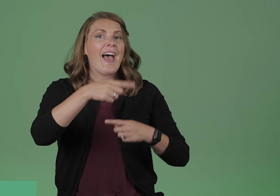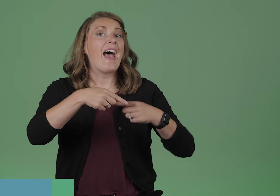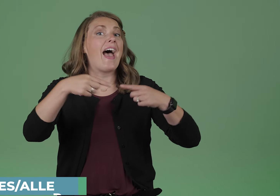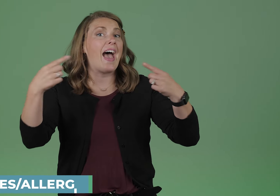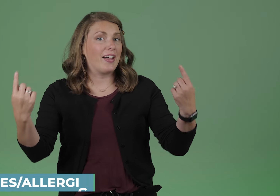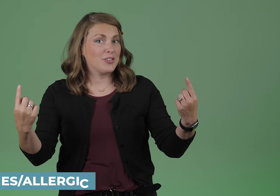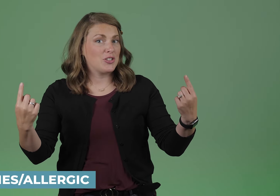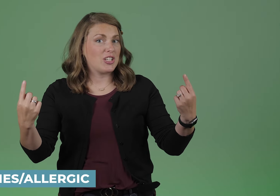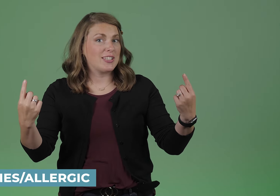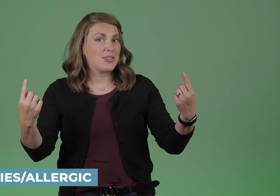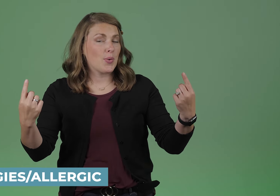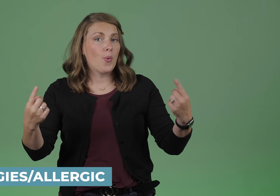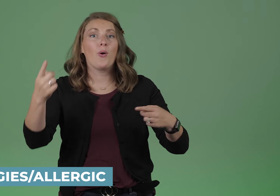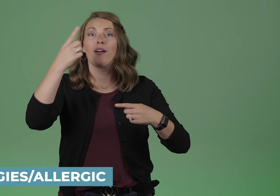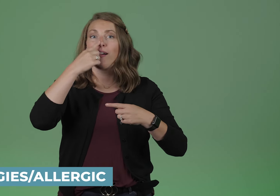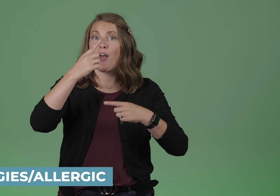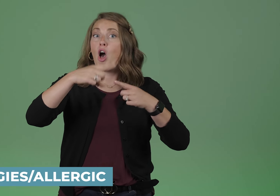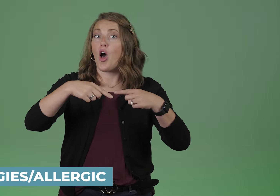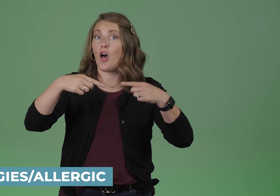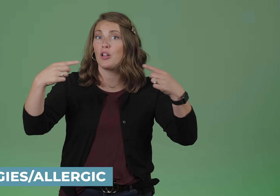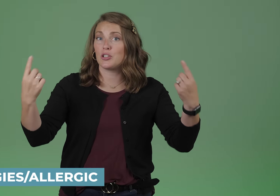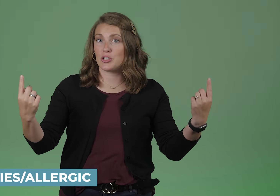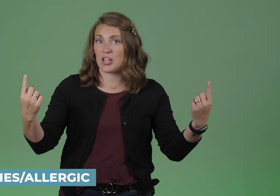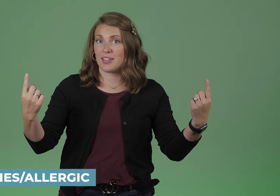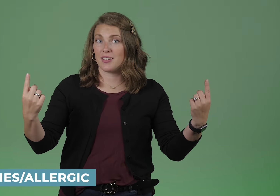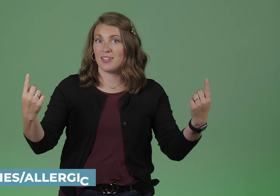Allergies or allergic?